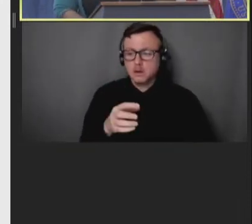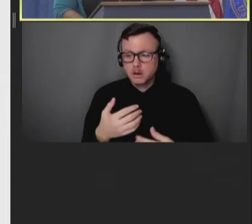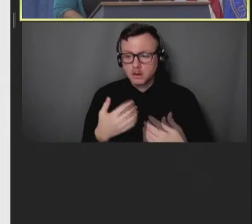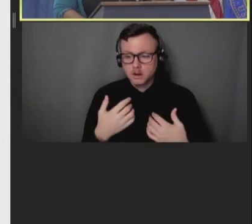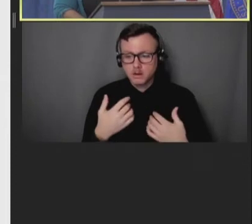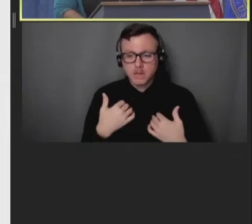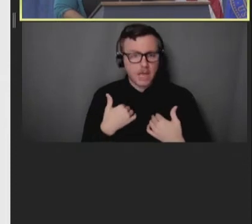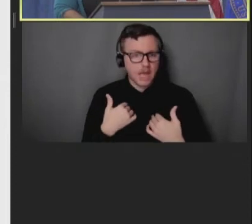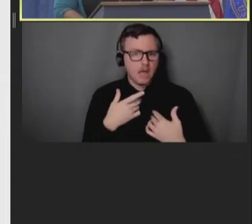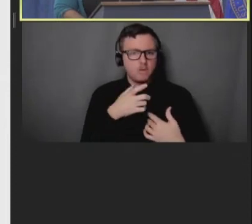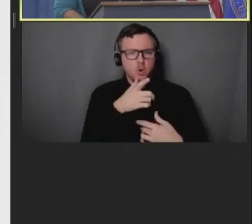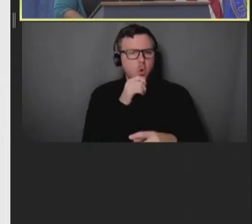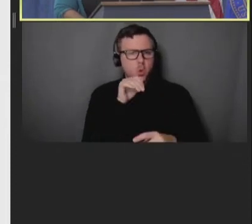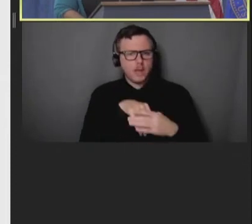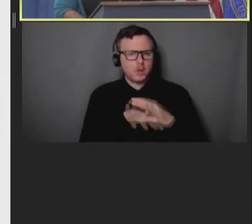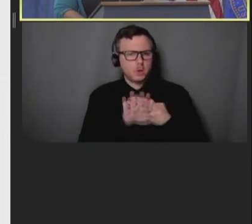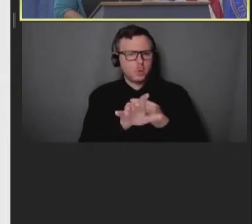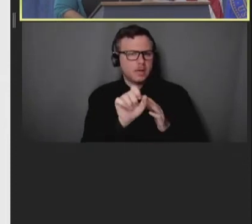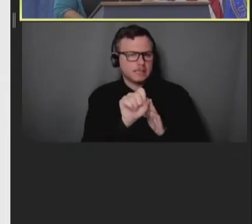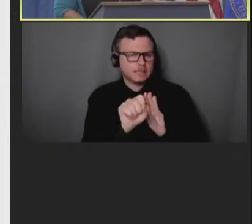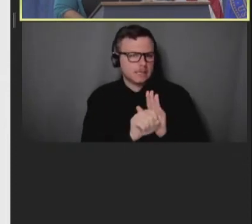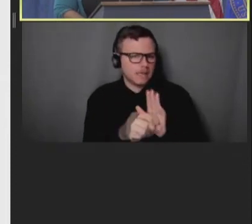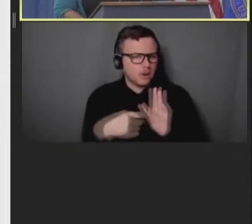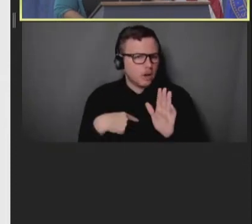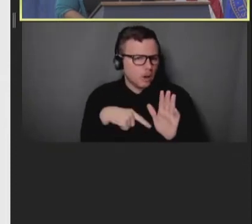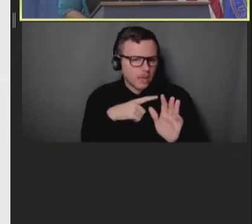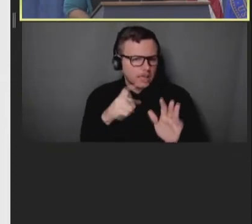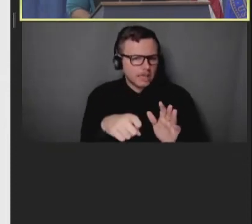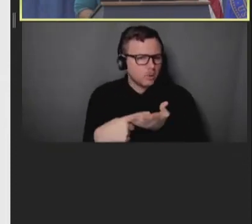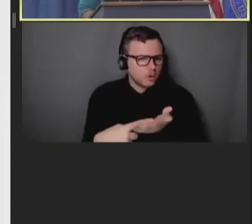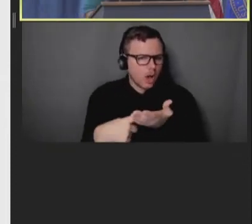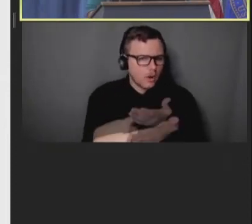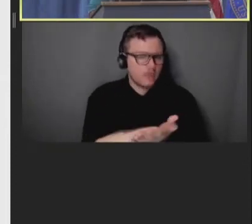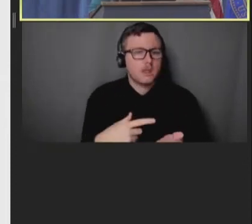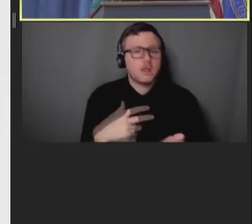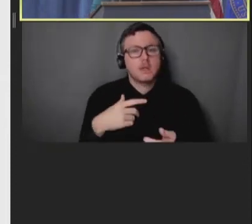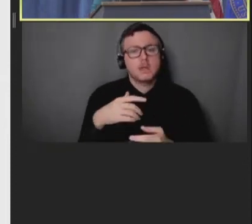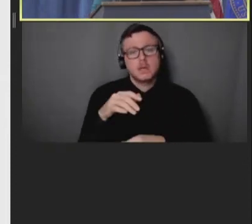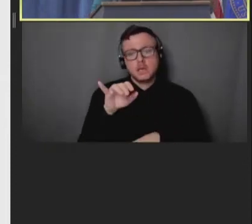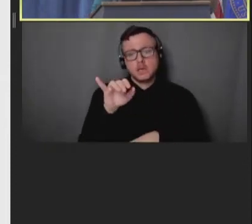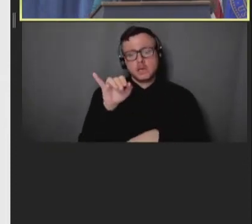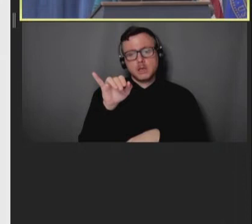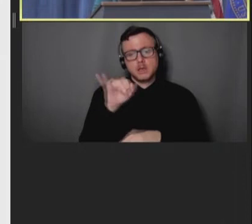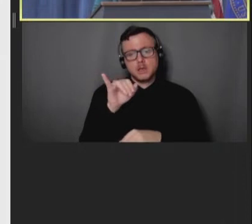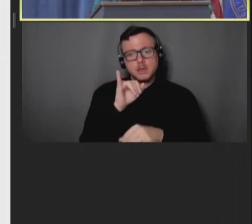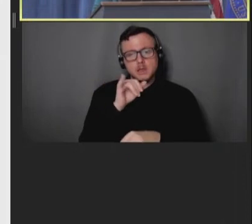"Who in your state do we need to talk to?" So, it was the immunization managers, it was folks in the